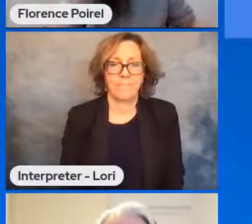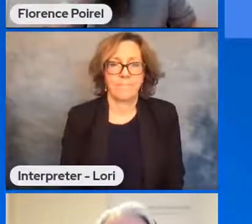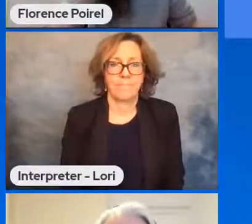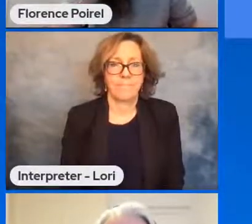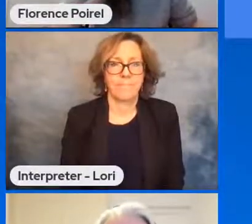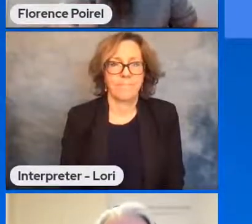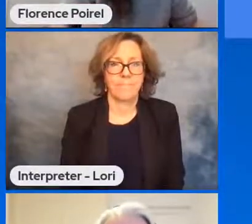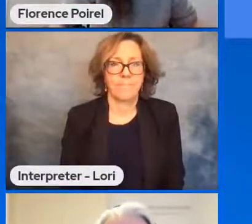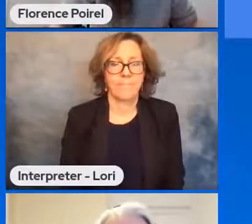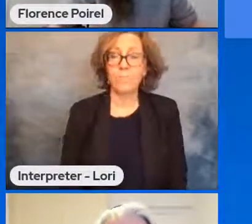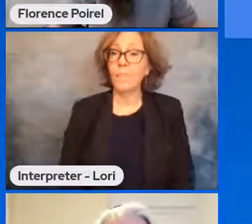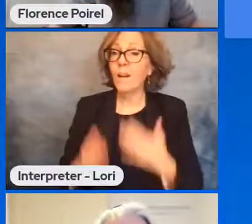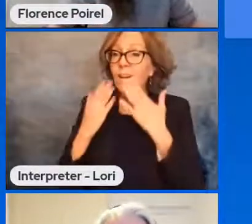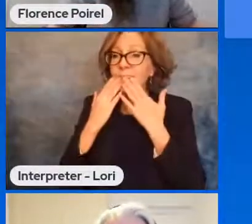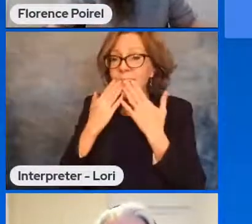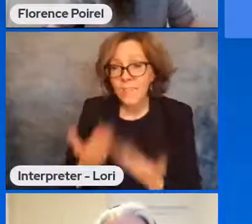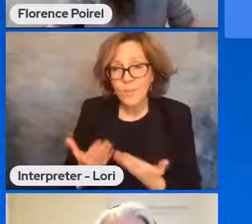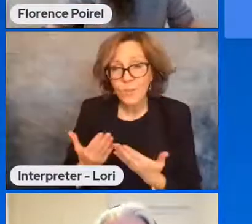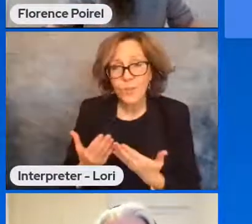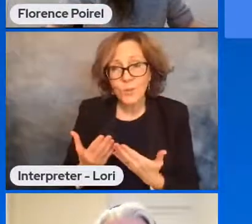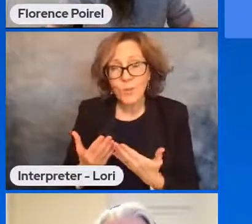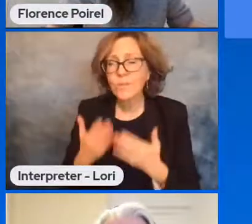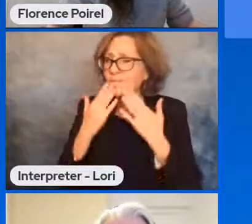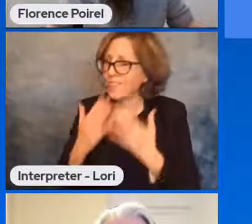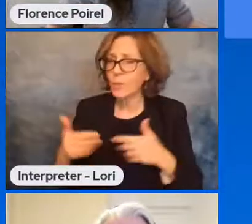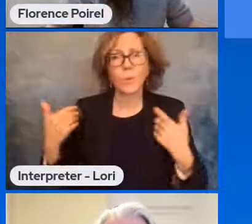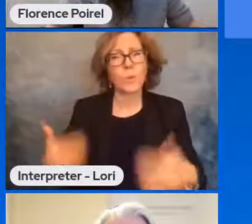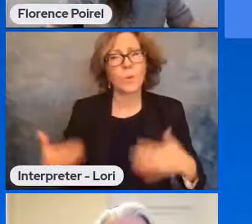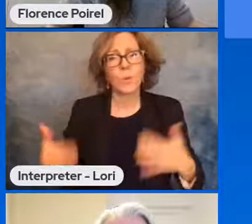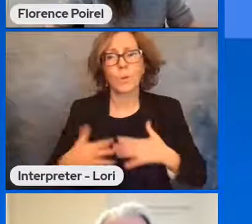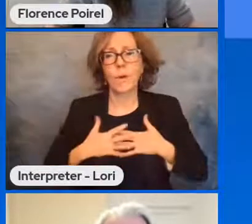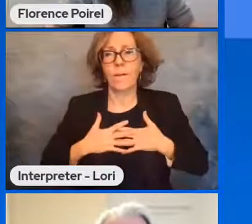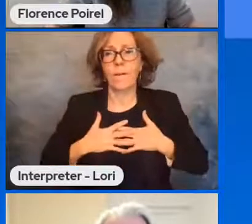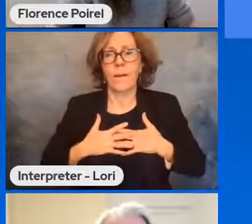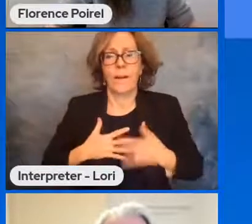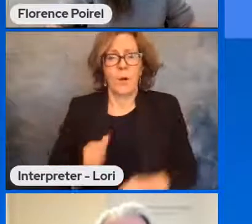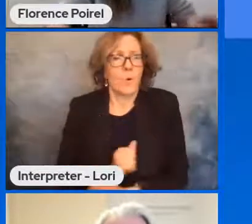Thank you so much, Christopher. That was a very inspiring talk.